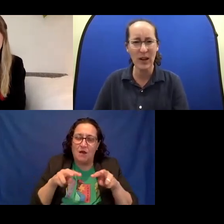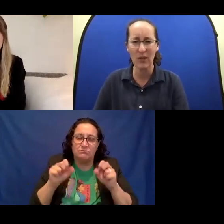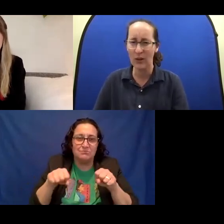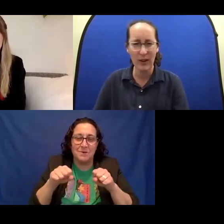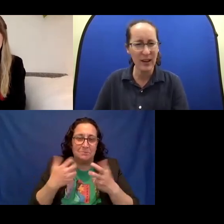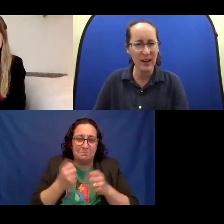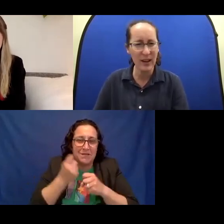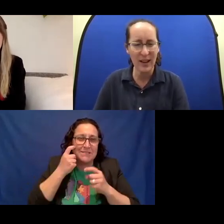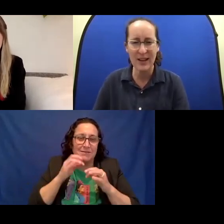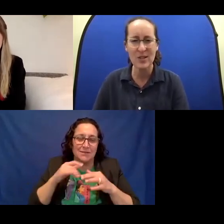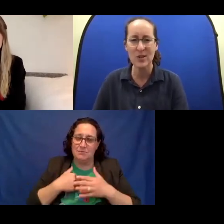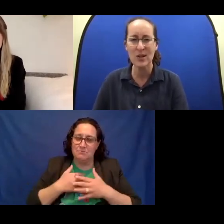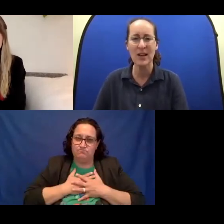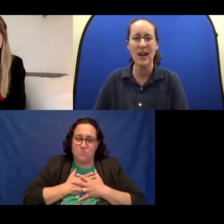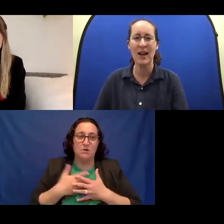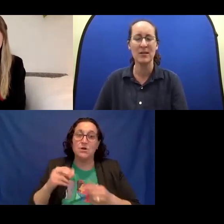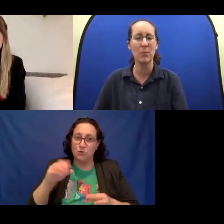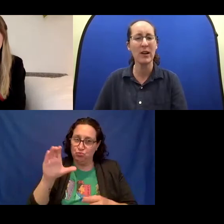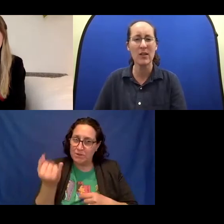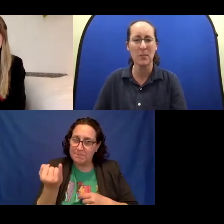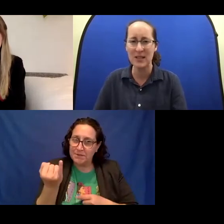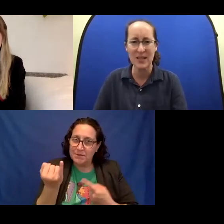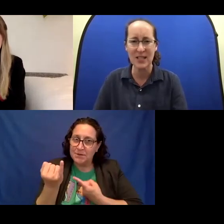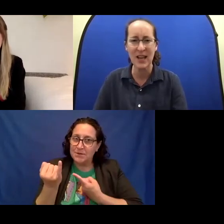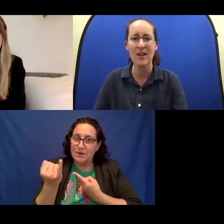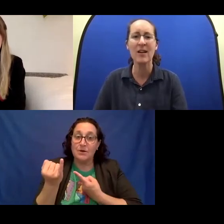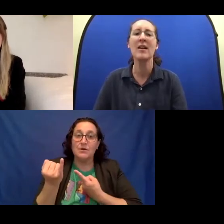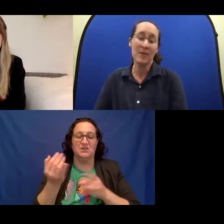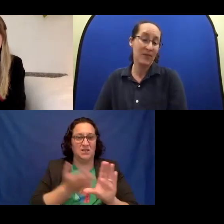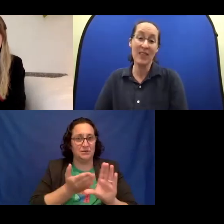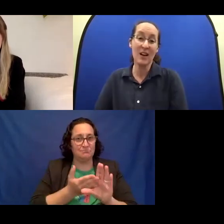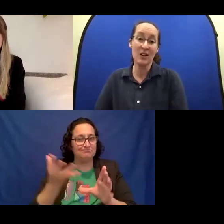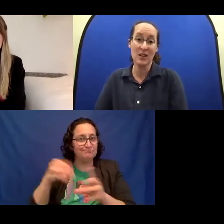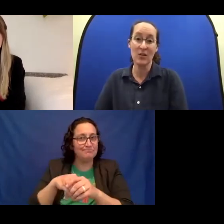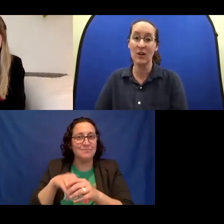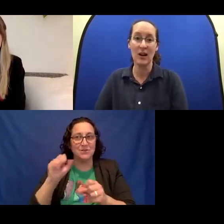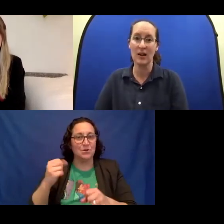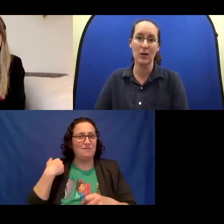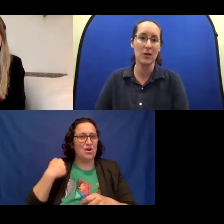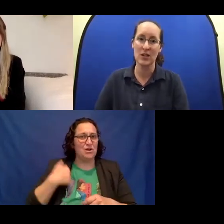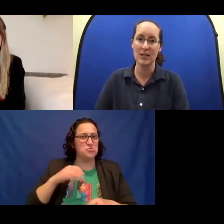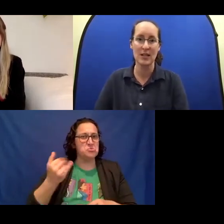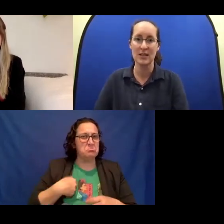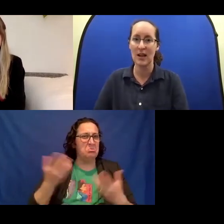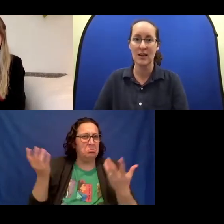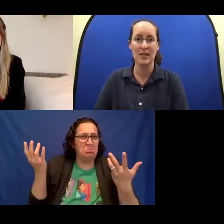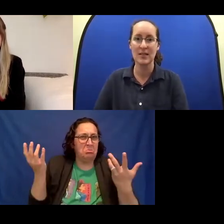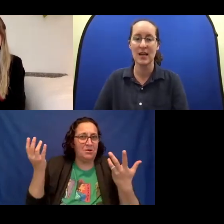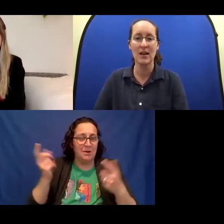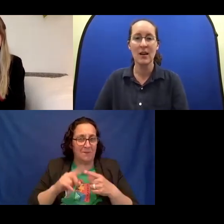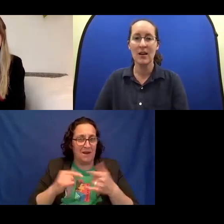learning history and putting all the pieces together, and then also criminal justice. I see the